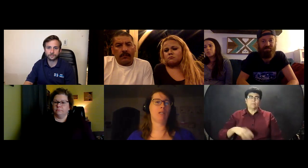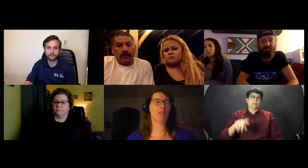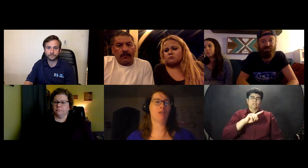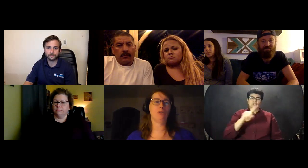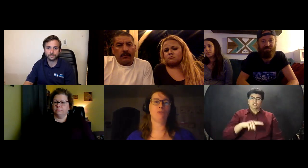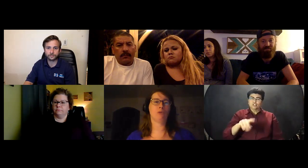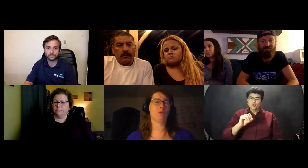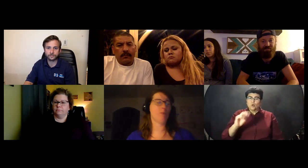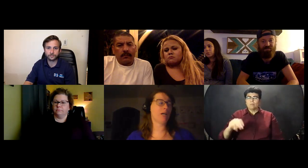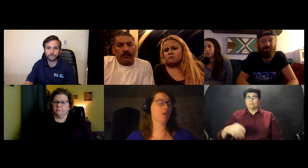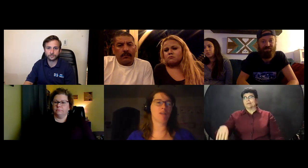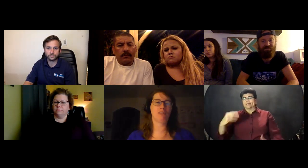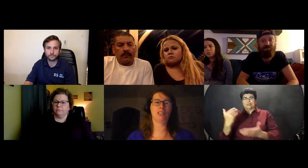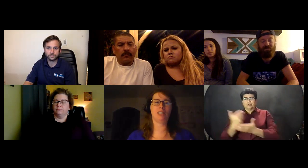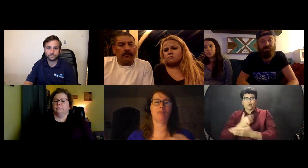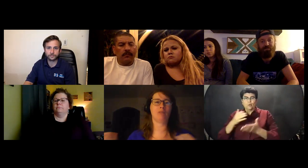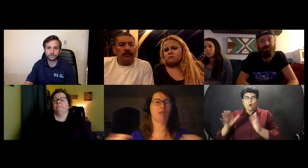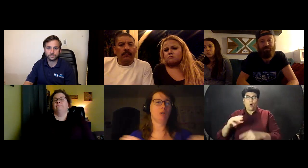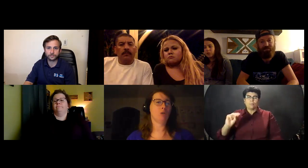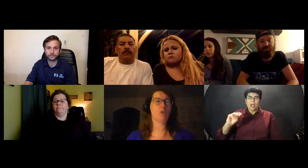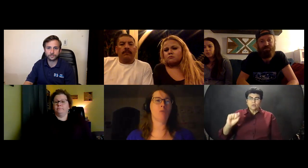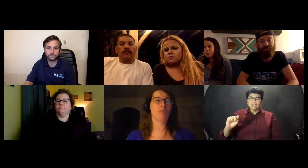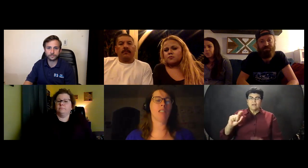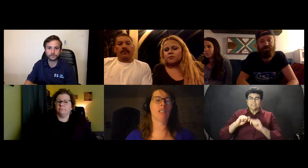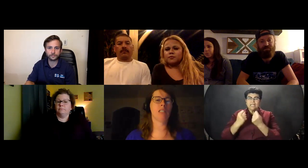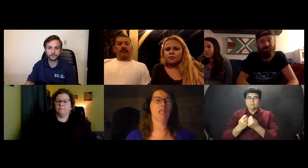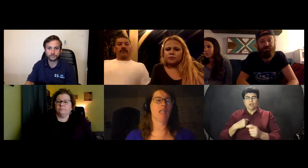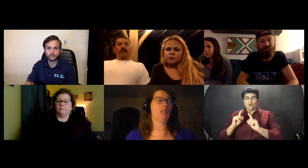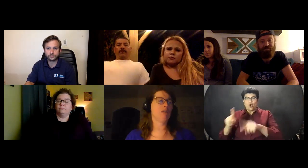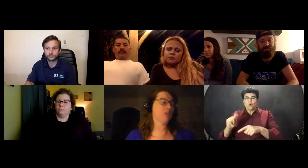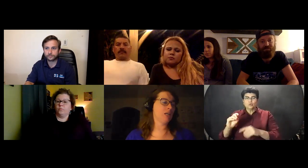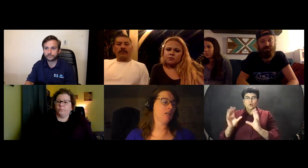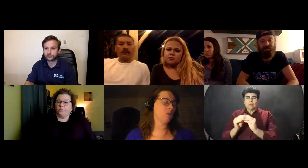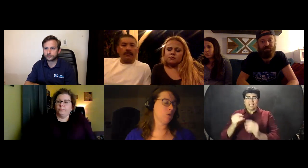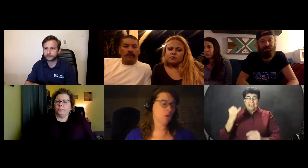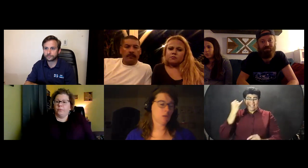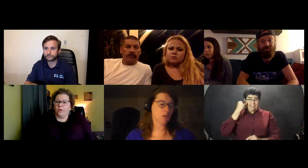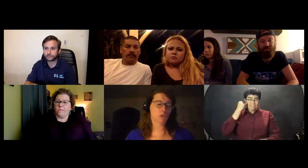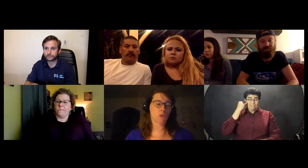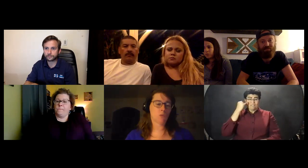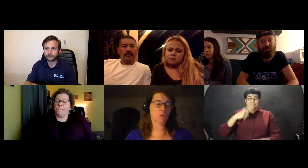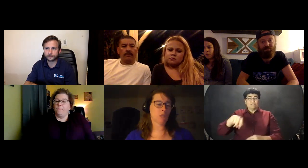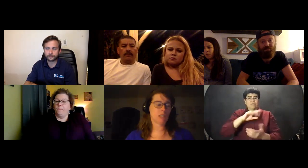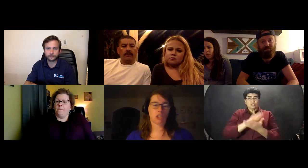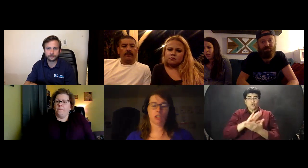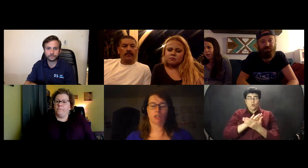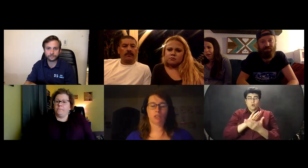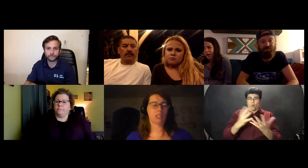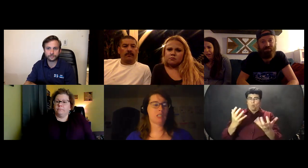new row microsoft teams go to meeting if they the school wants the children to